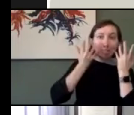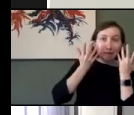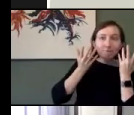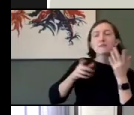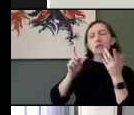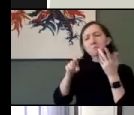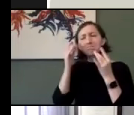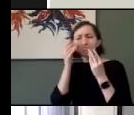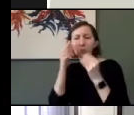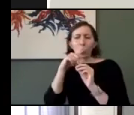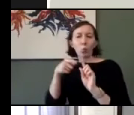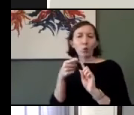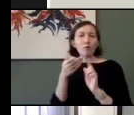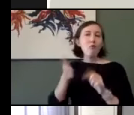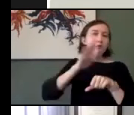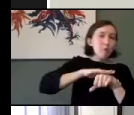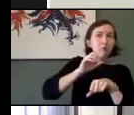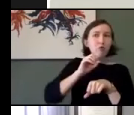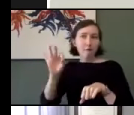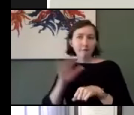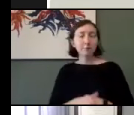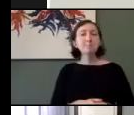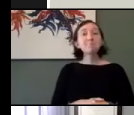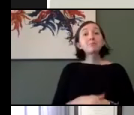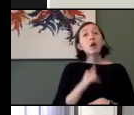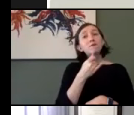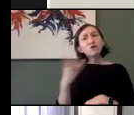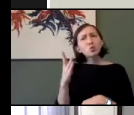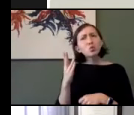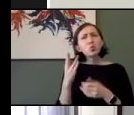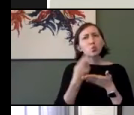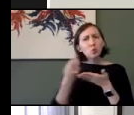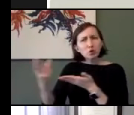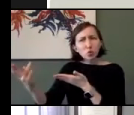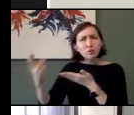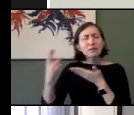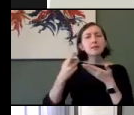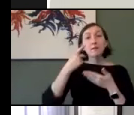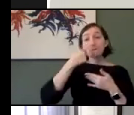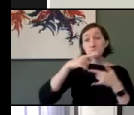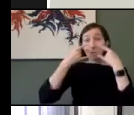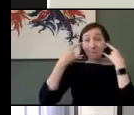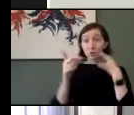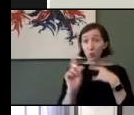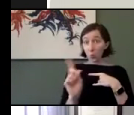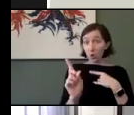So we have a couple resources here for masks, where to buy disposal or cloth masks.